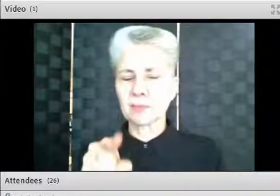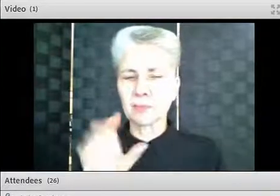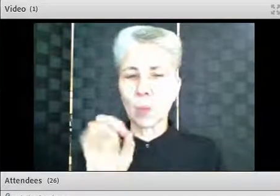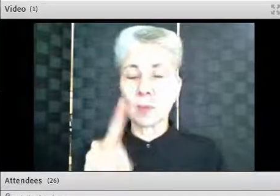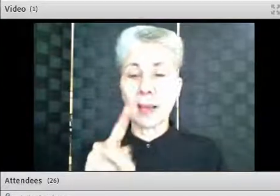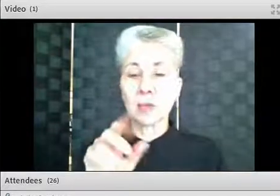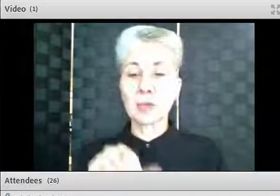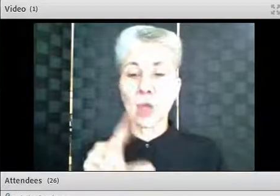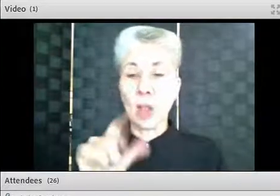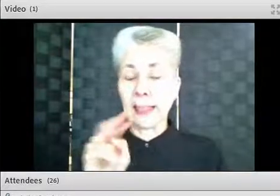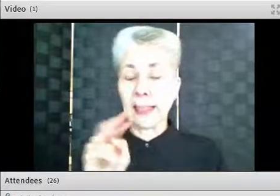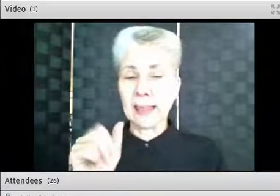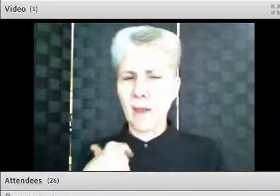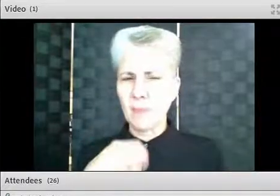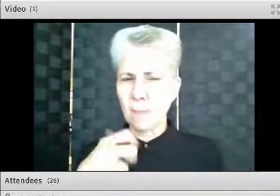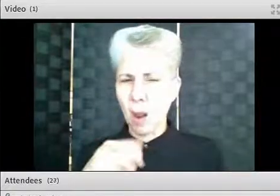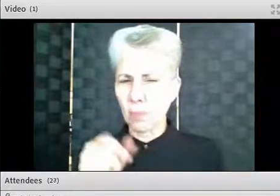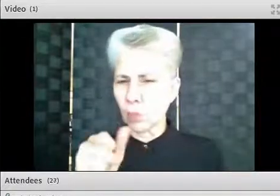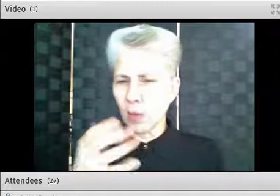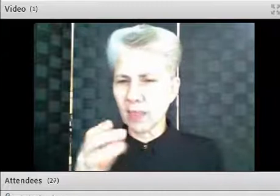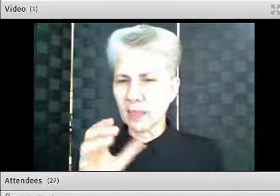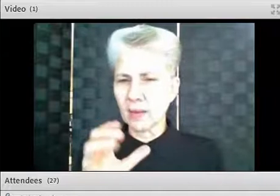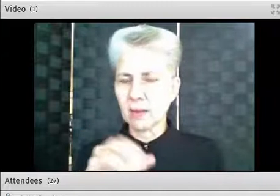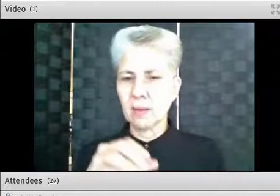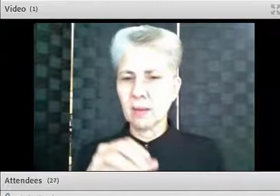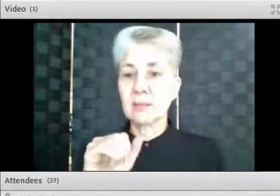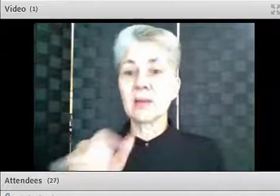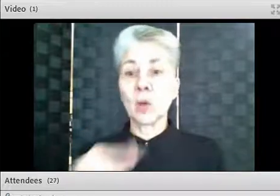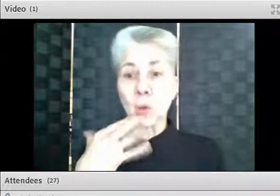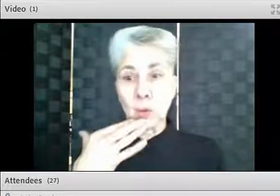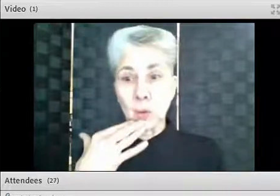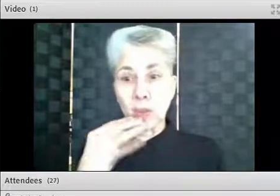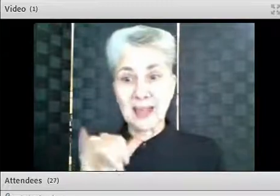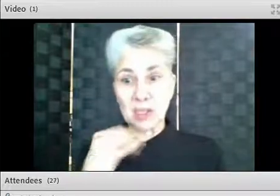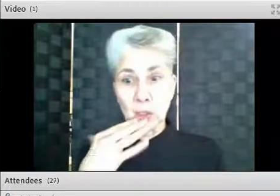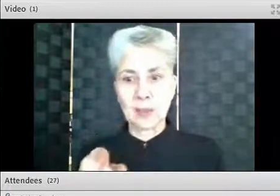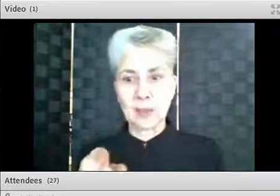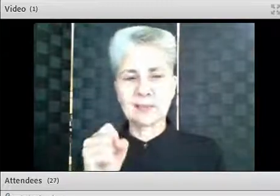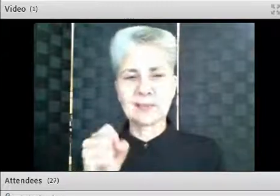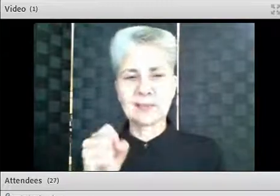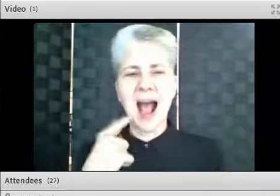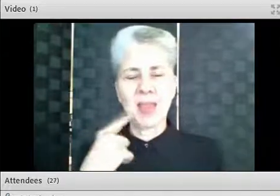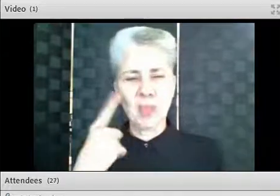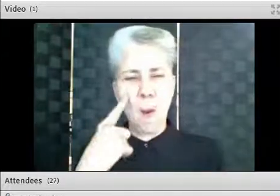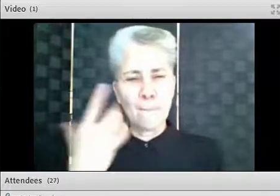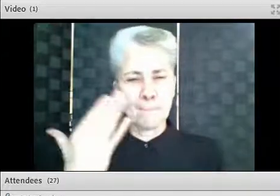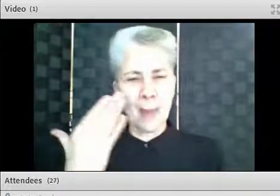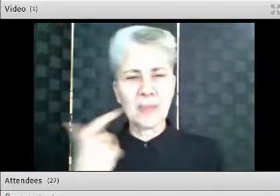Okay, so, Lena, you're having some issue with Phelps. Ooh. Okay. Good, good, good, good, good, good, good. I kind of figured there might be some issues.